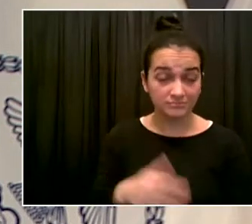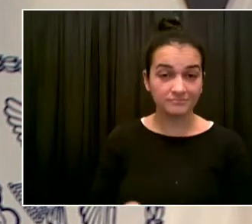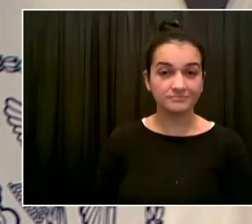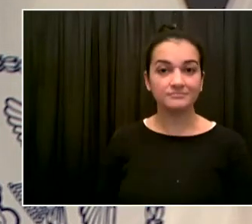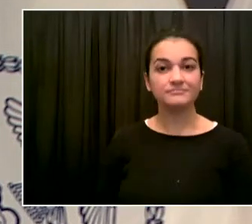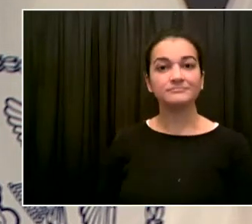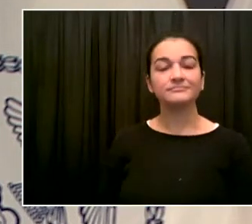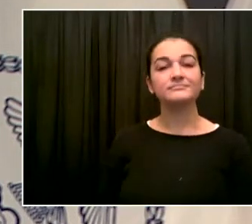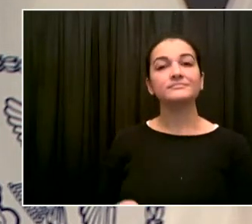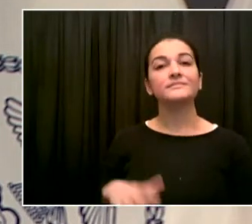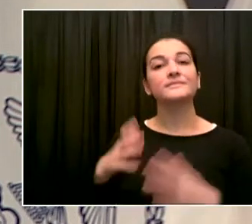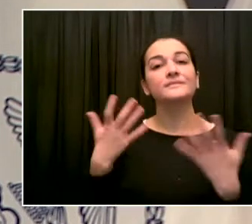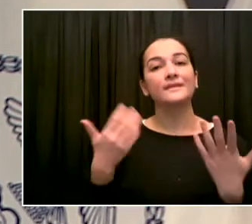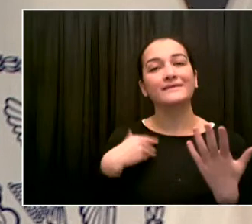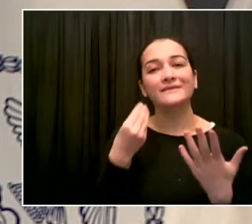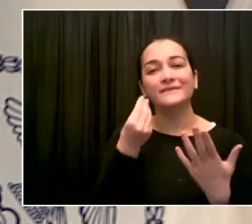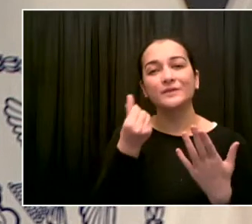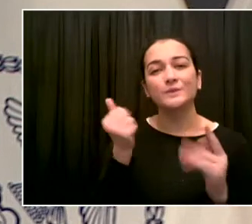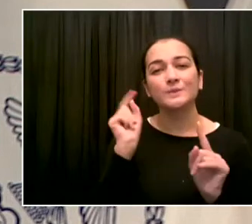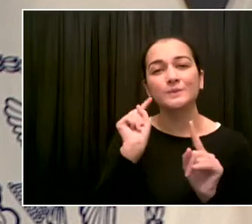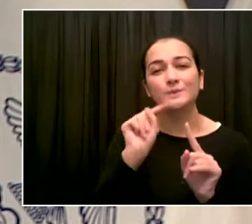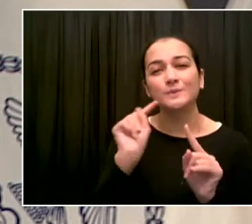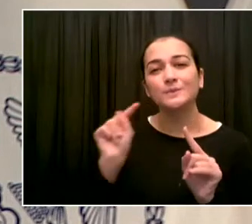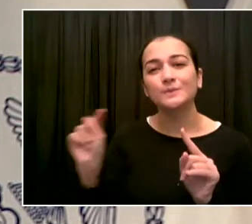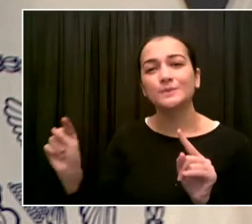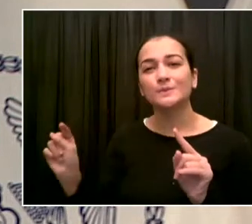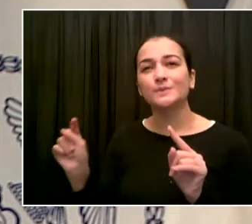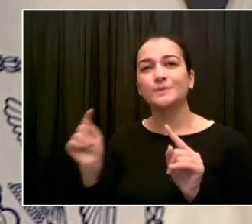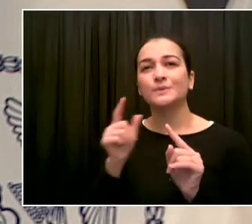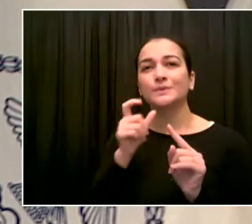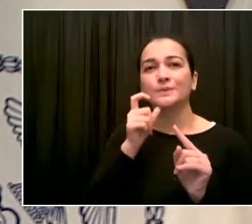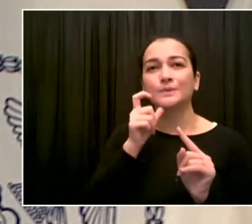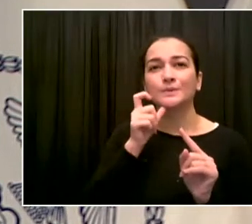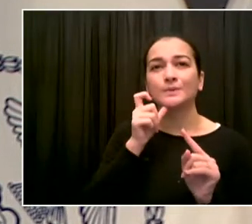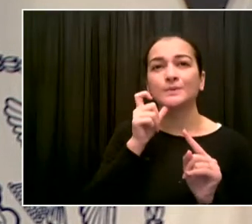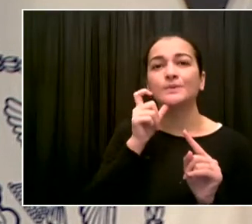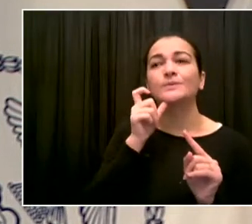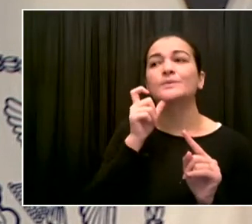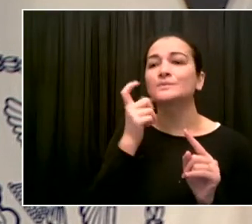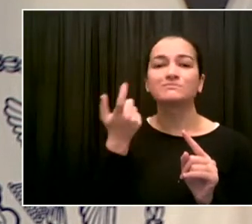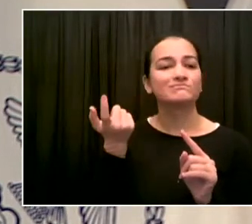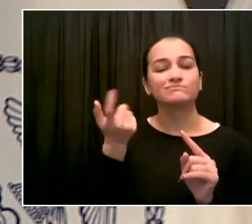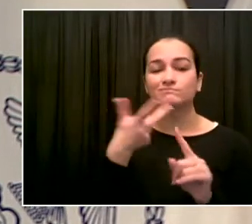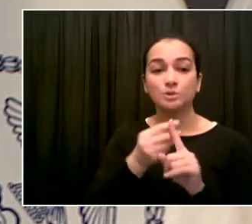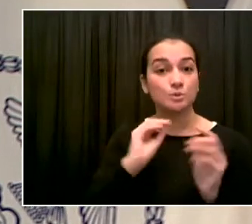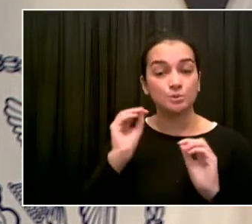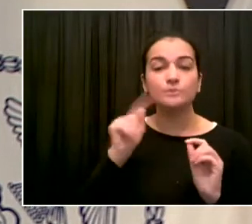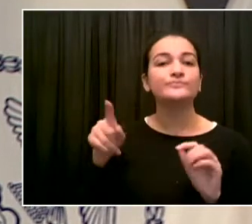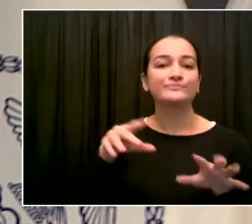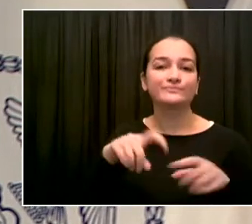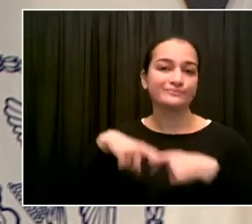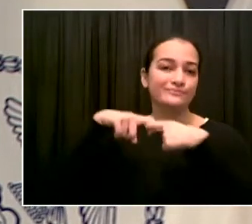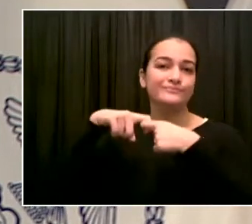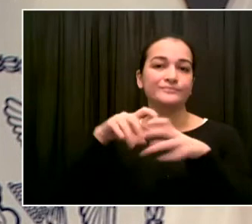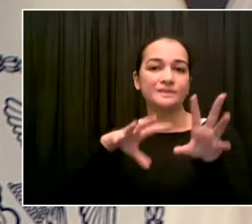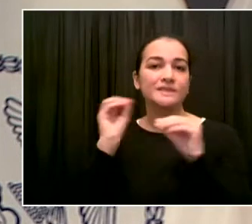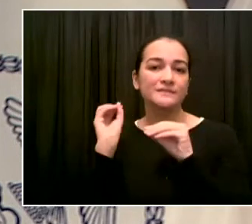LEAVE WITHOUT PAY AND THIS GETS INTO YOUR QUESTION. 2600 OVERALL